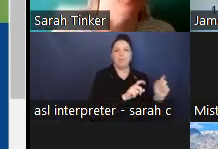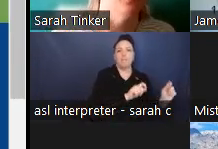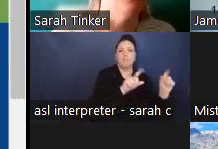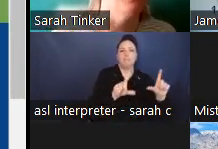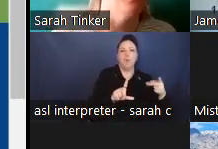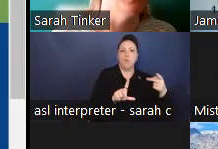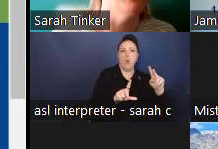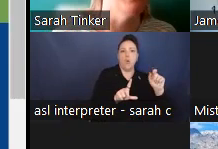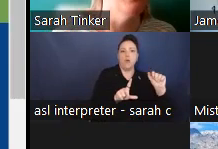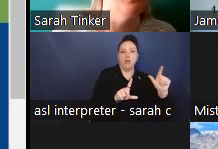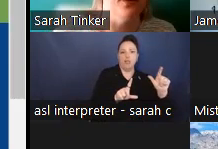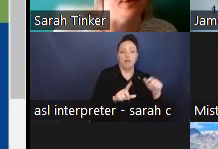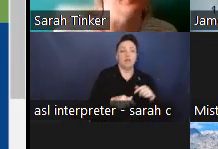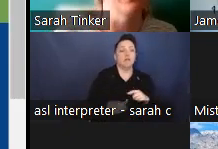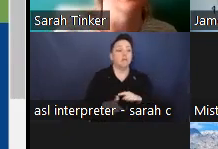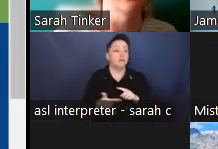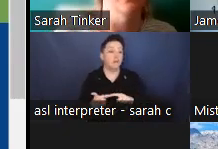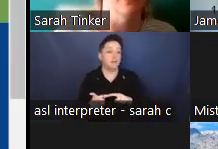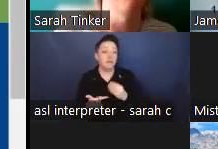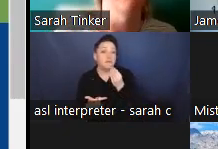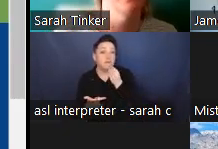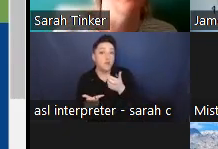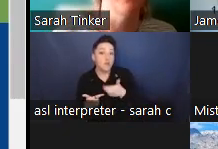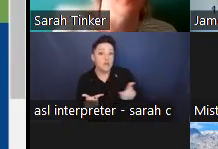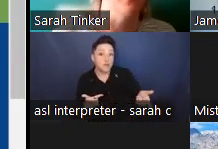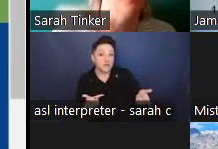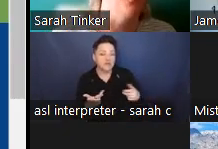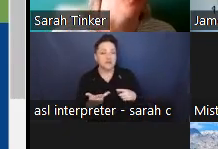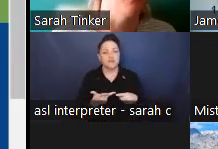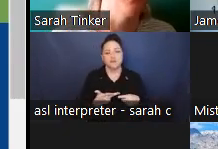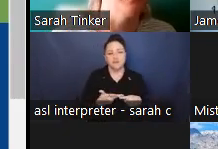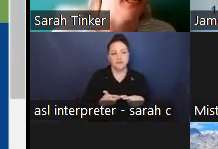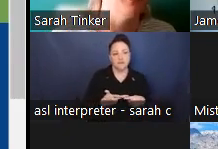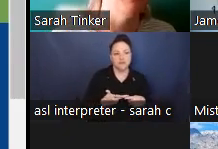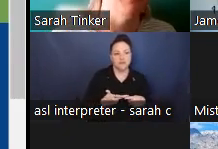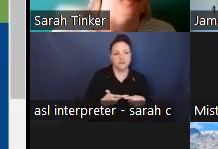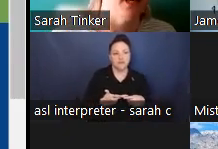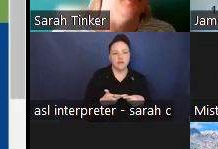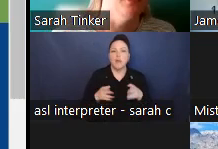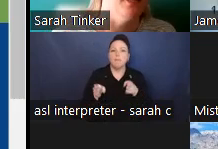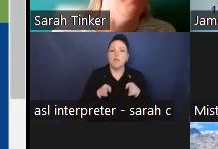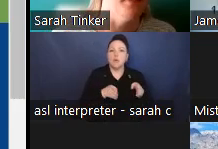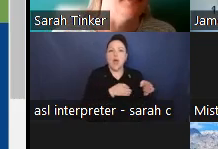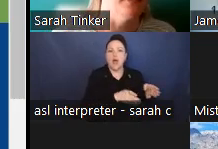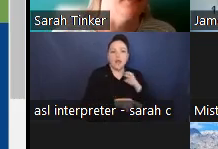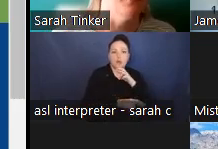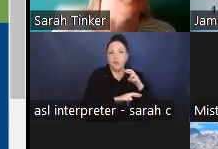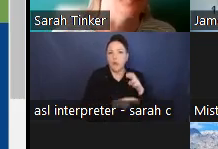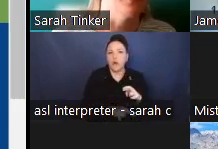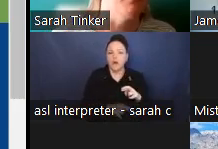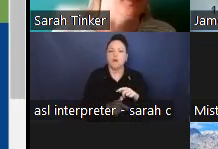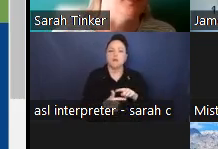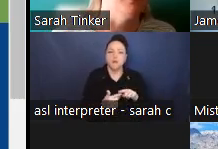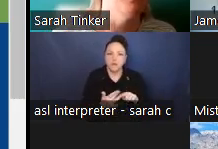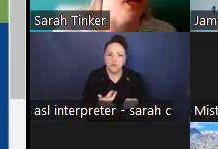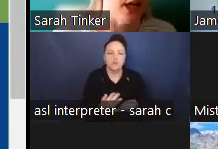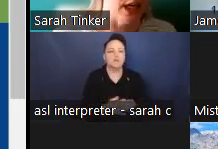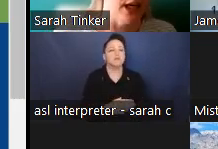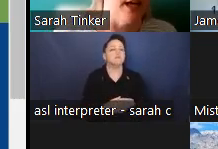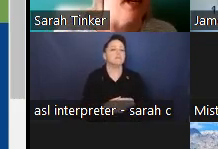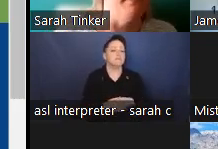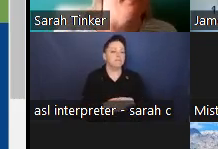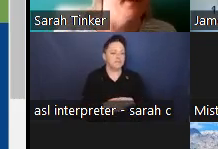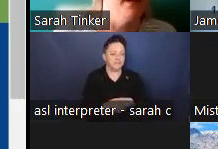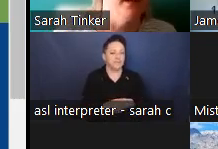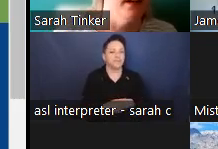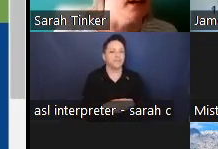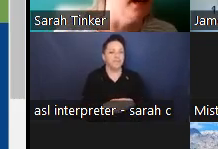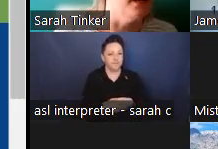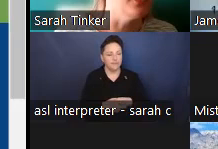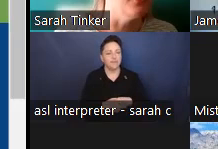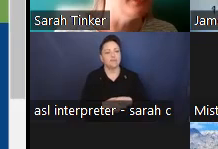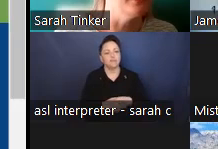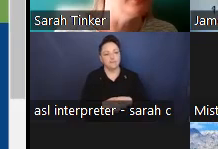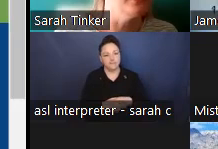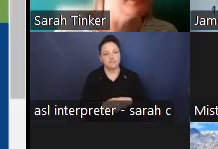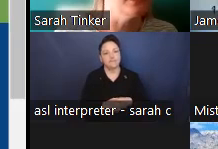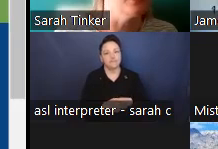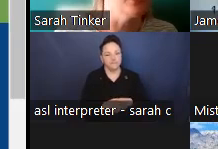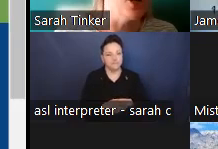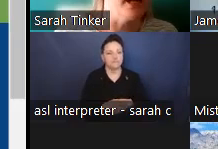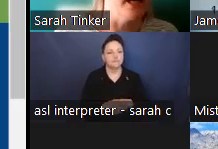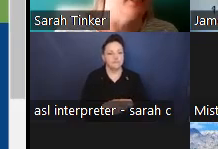or if people are looking for food resources, periodic report comes up. It's really targeted.